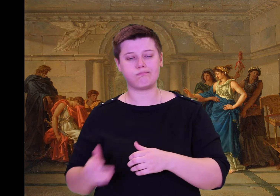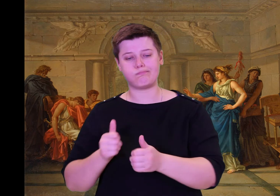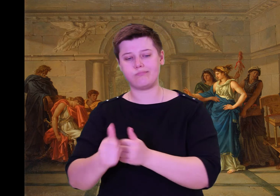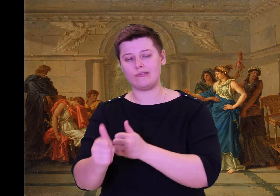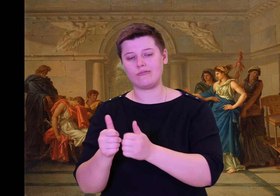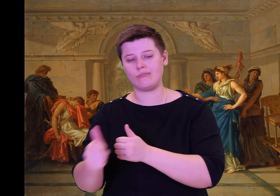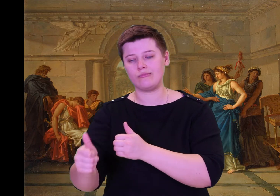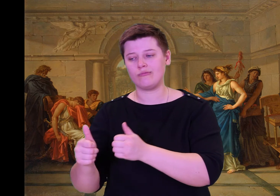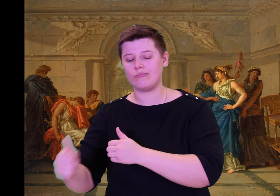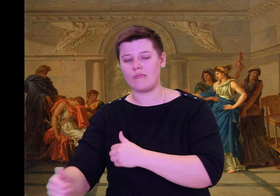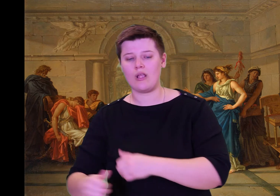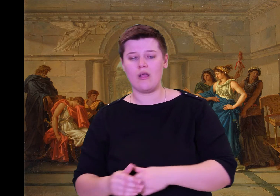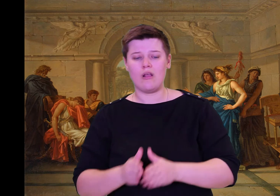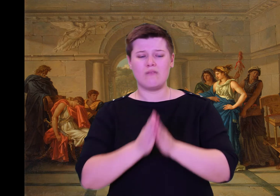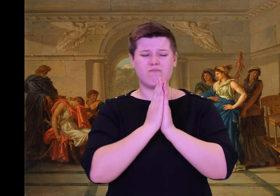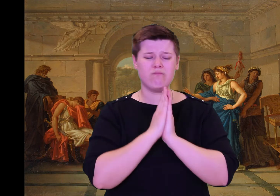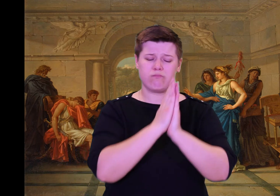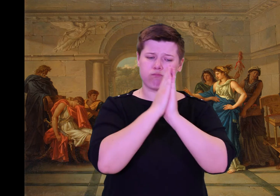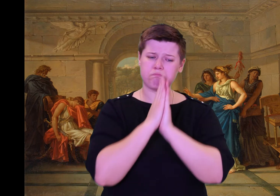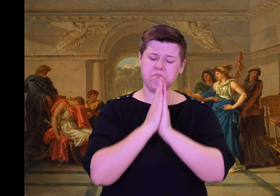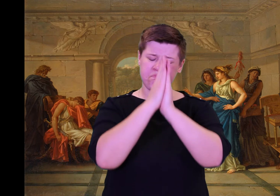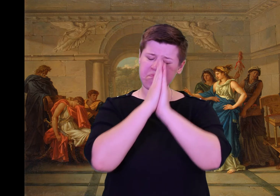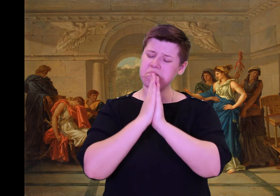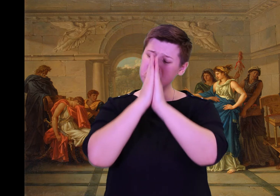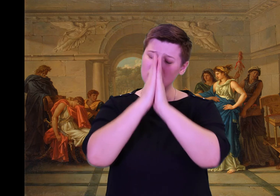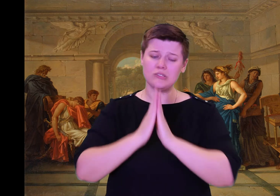travel to that island.